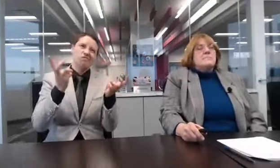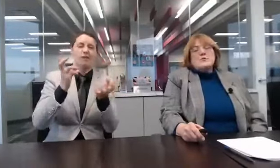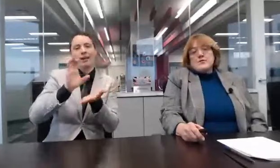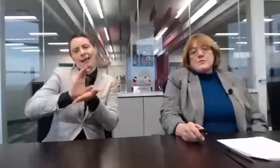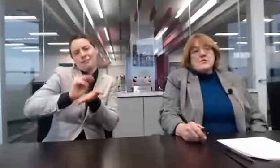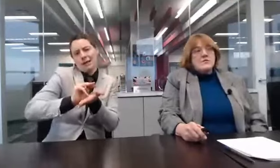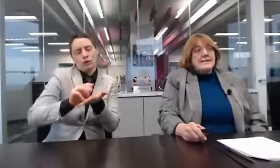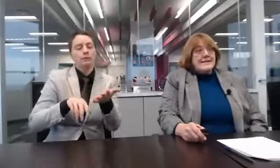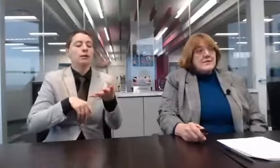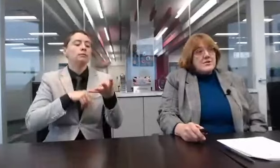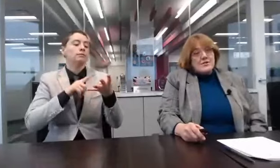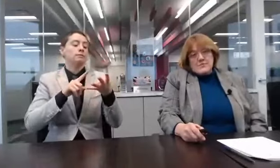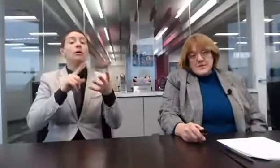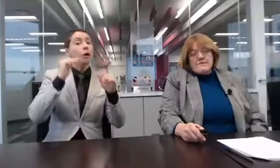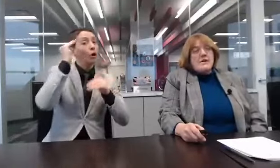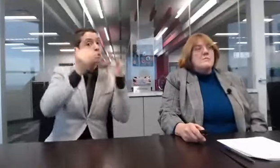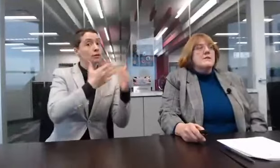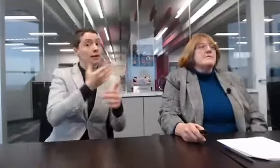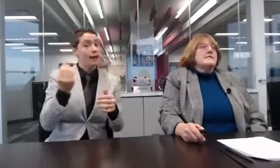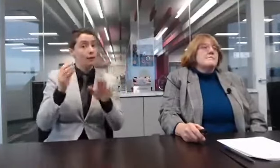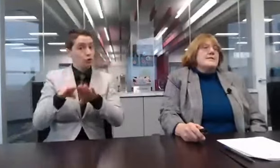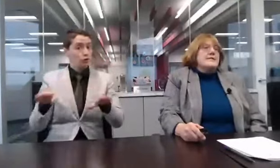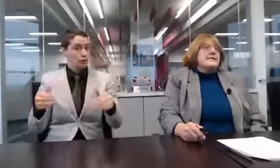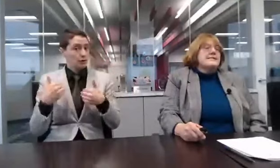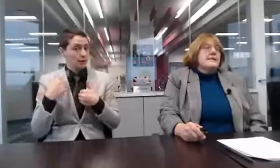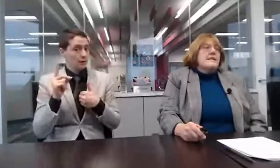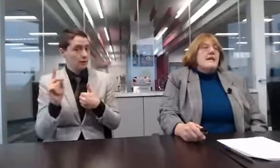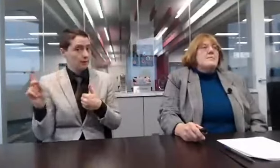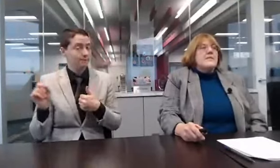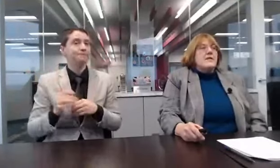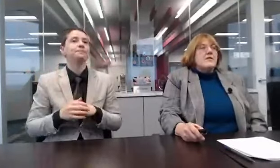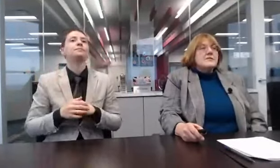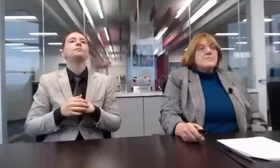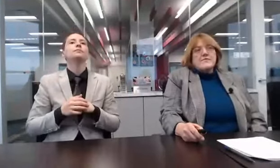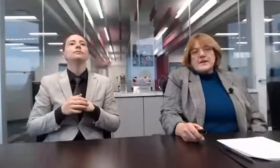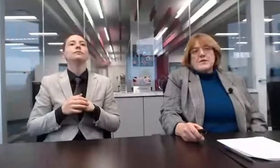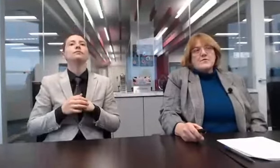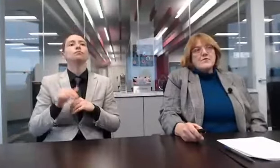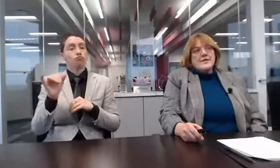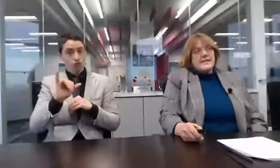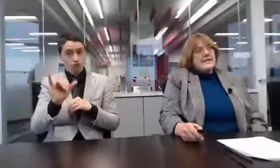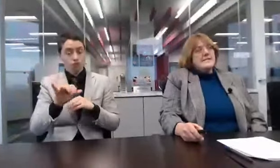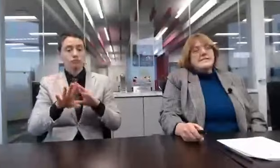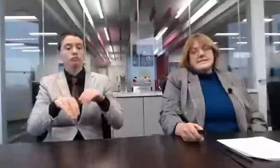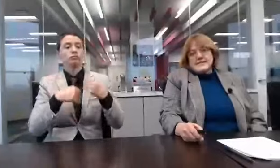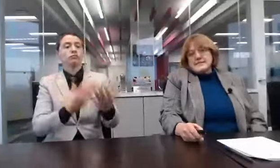both to adults and to children with developmental disabilities. They also provide oversight and assistance